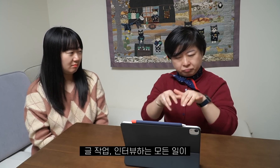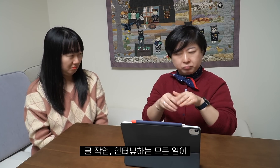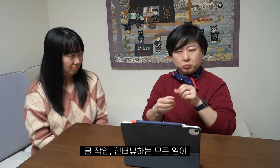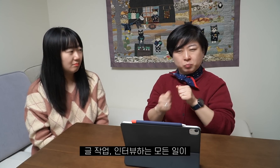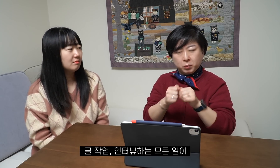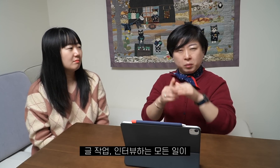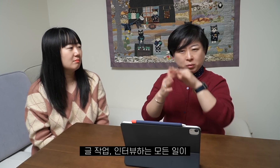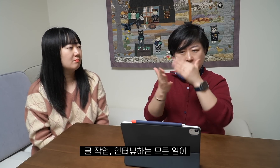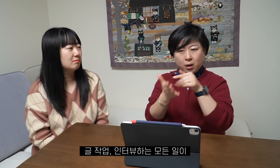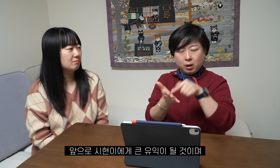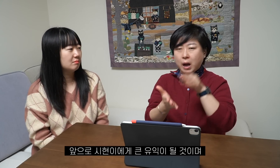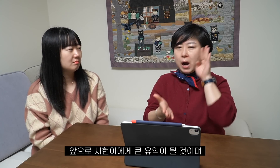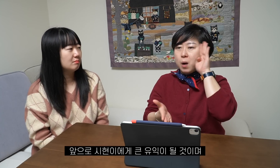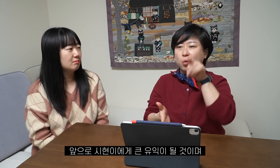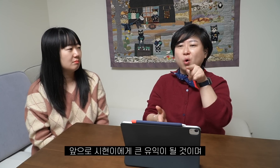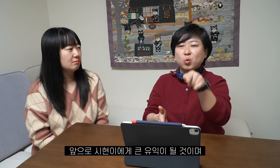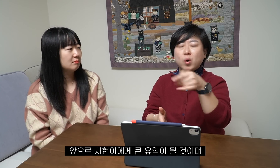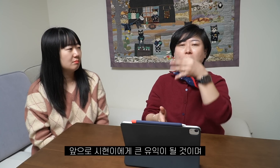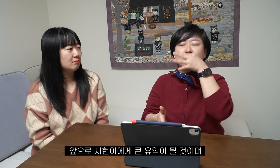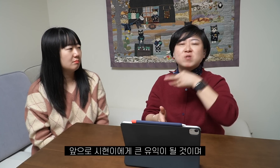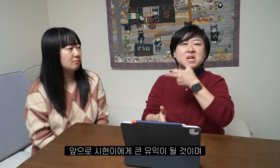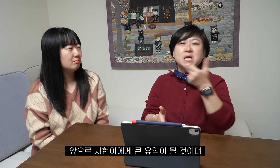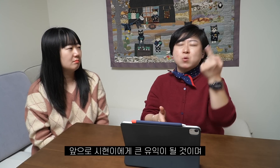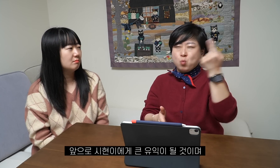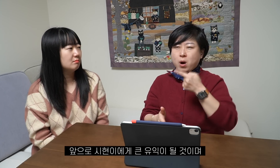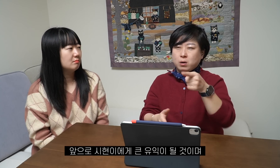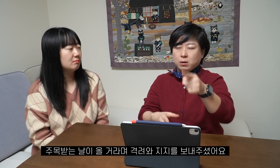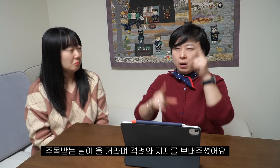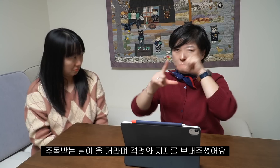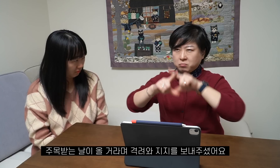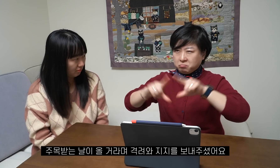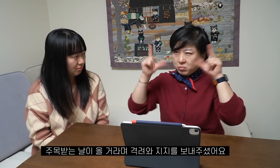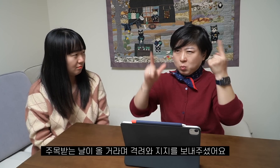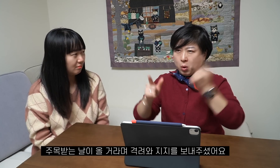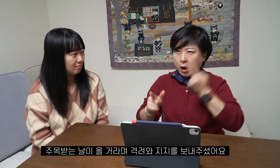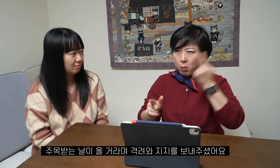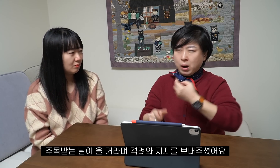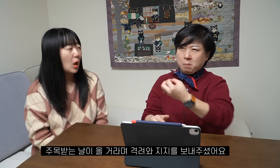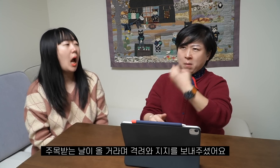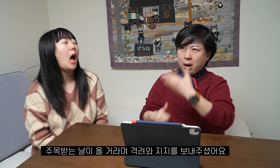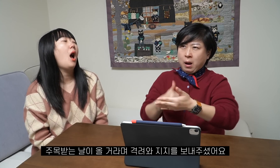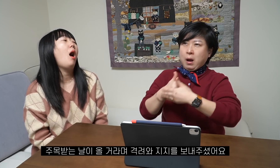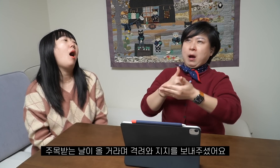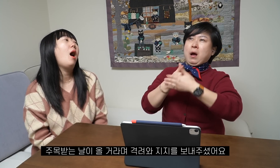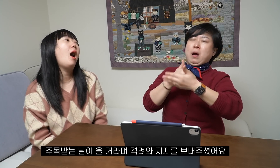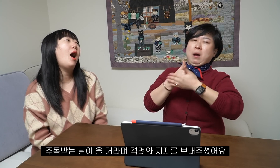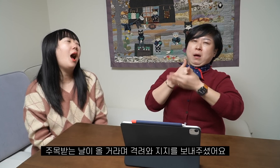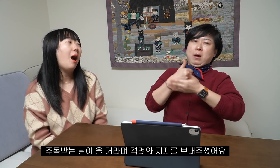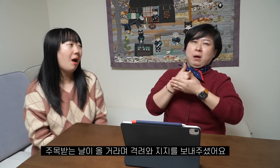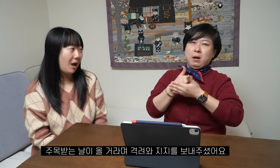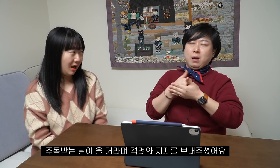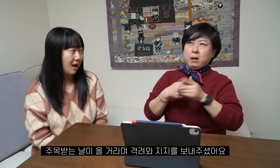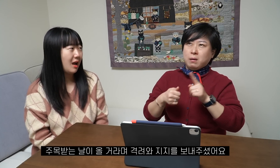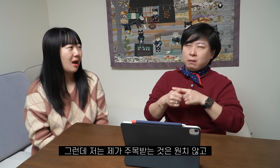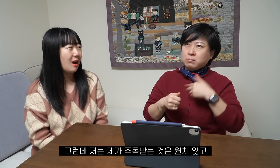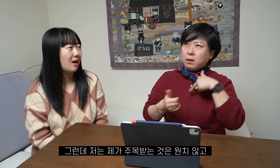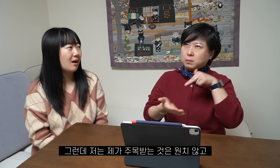that all of the filming, writing, and interviewing me (Yoon Eon-sik) would be of great benefit to Si-hyeon in the future, and that one day I will get attention.